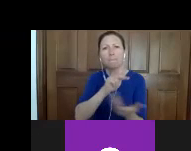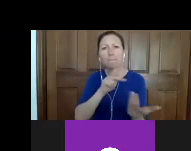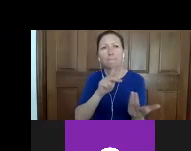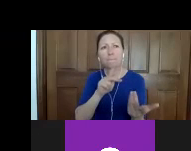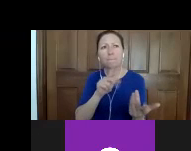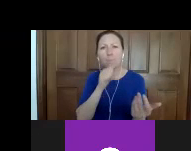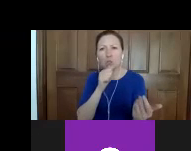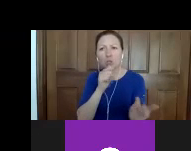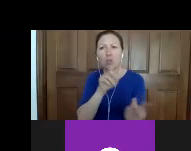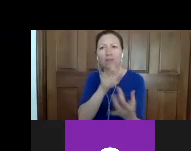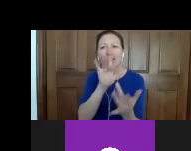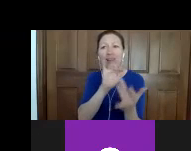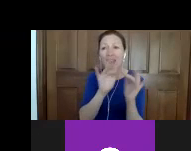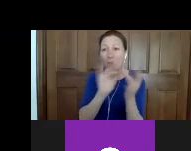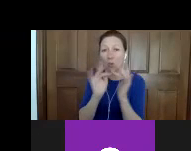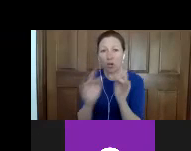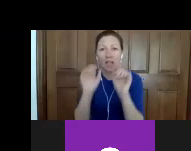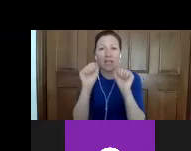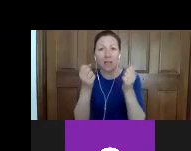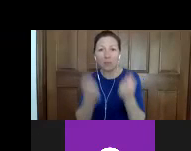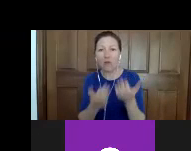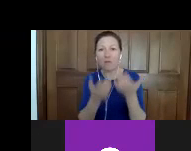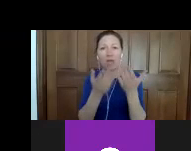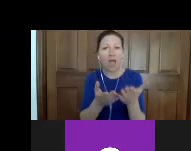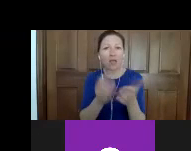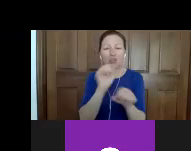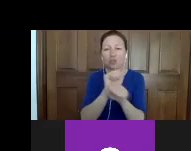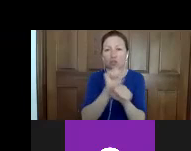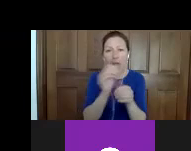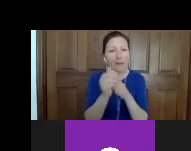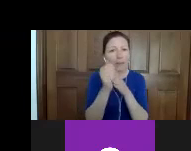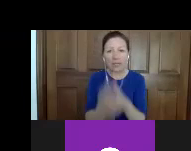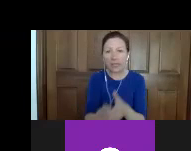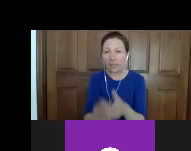They can provide job leads. They can give insider knowledge. They can provide professional